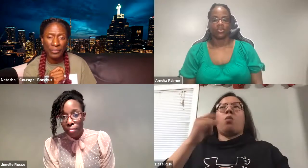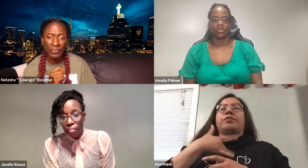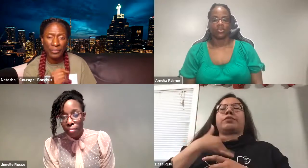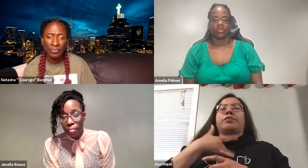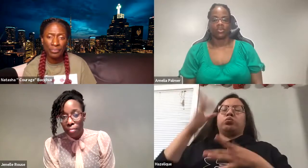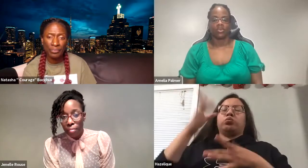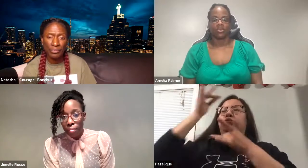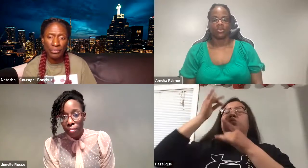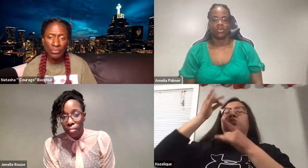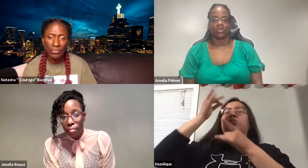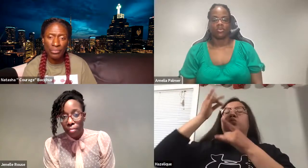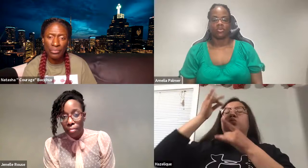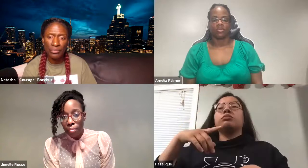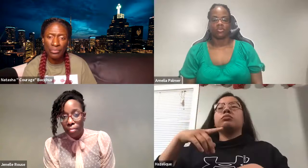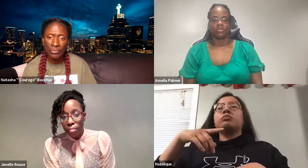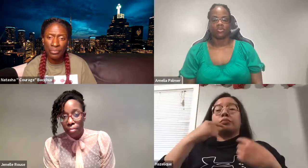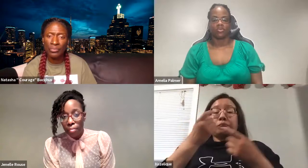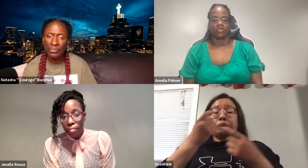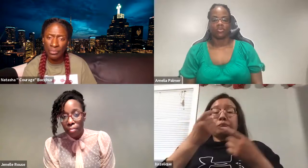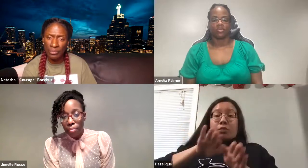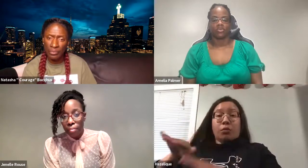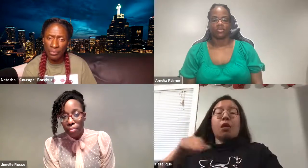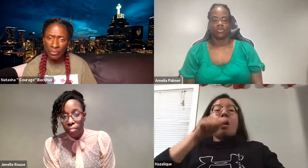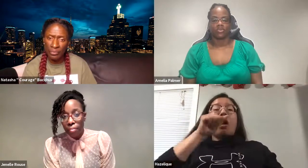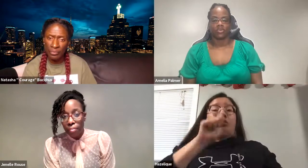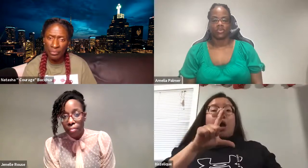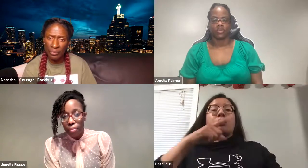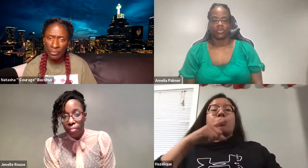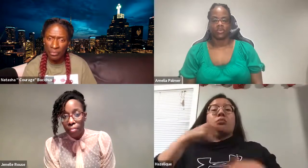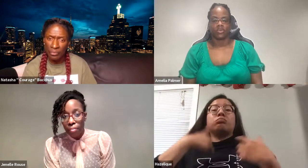one thing that was quite important that i felt stuck with me all this time,